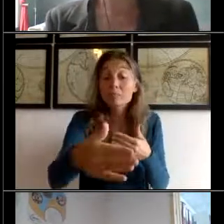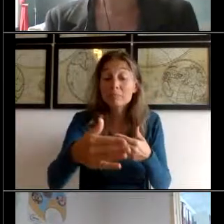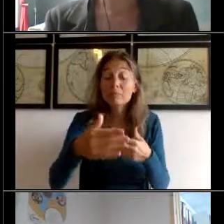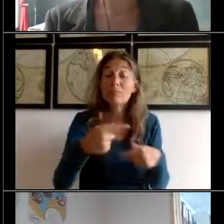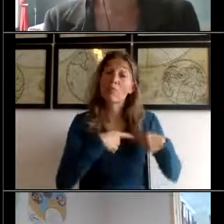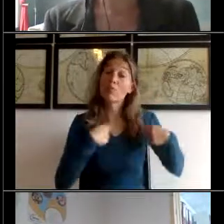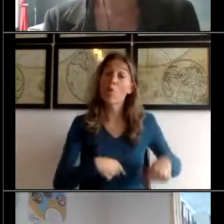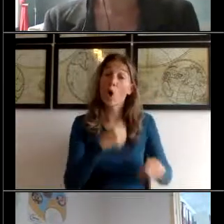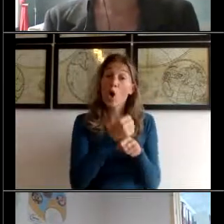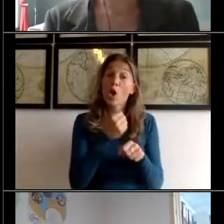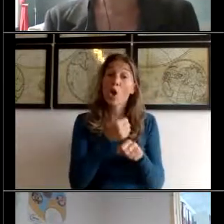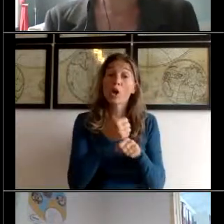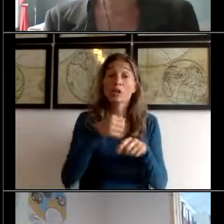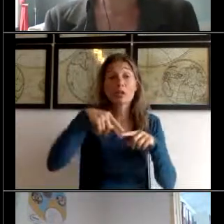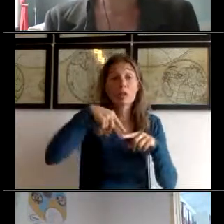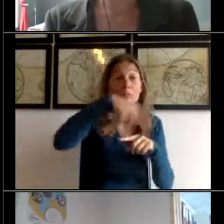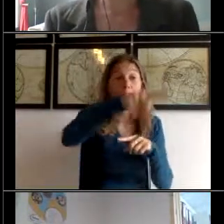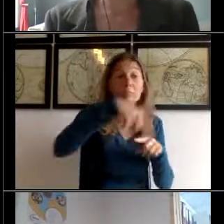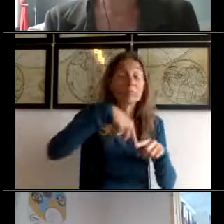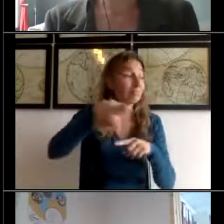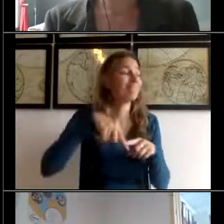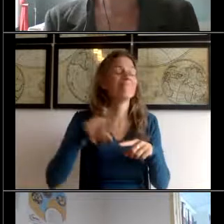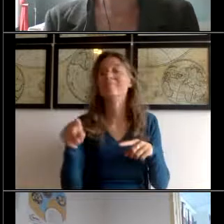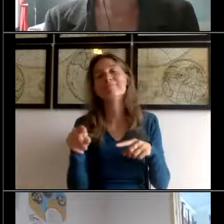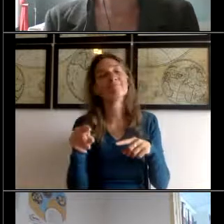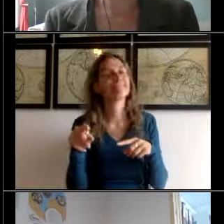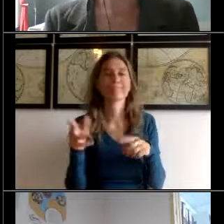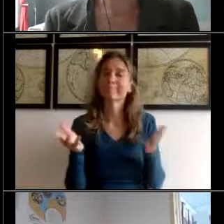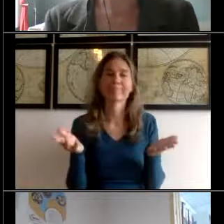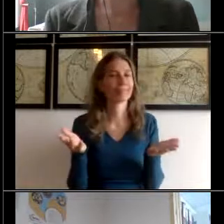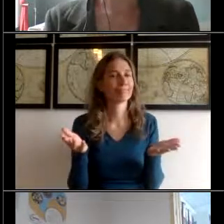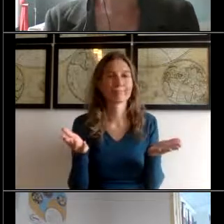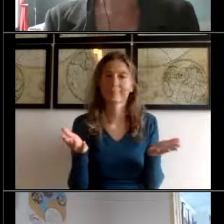short to medium term, I don't envisage anybody else this year.